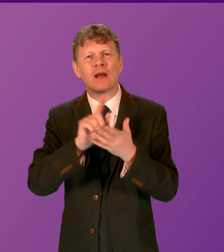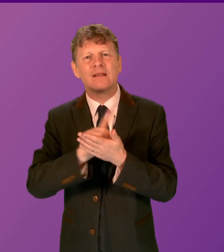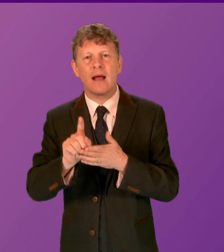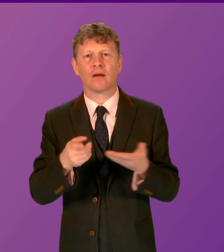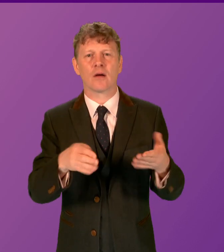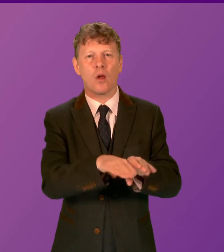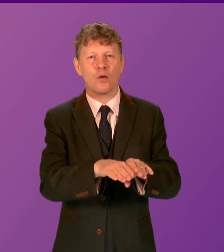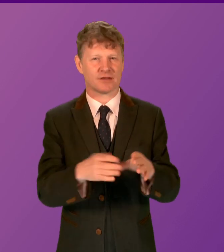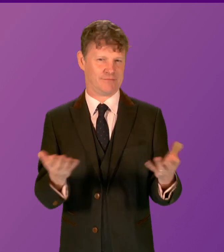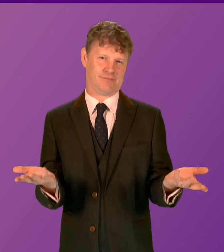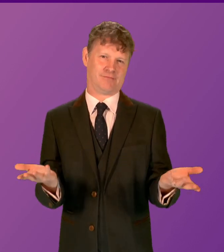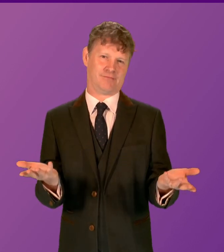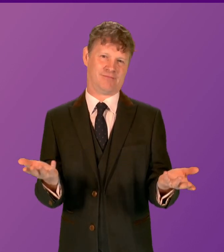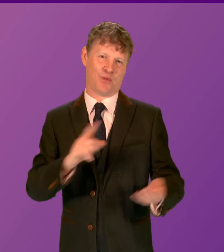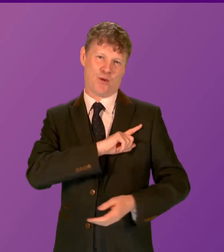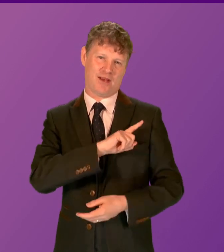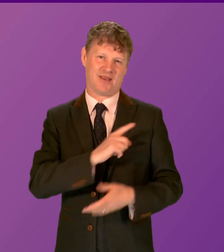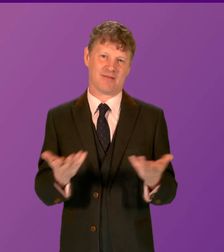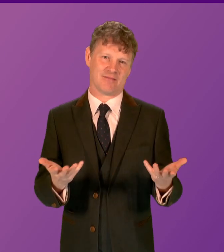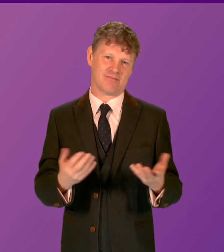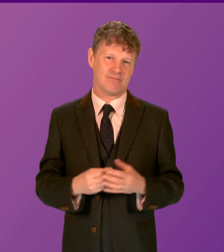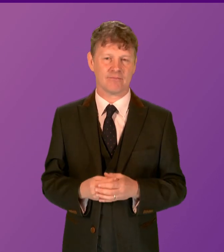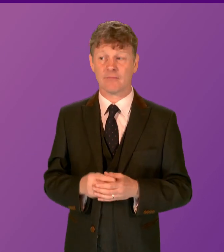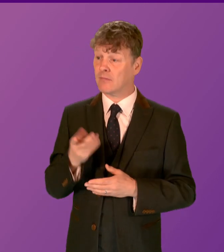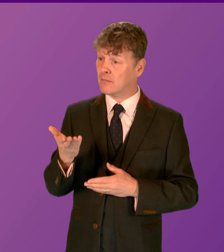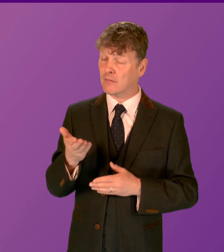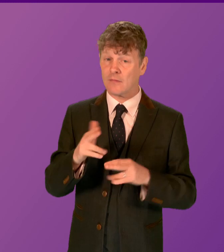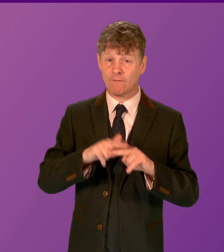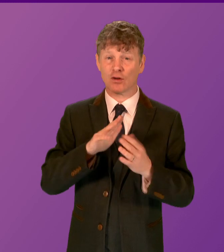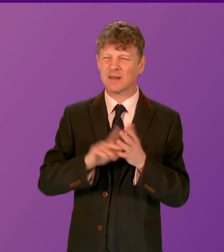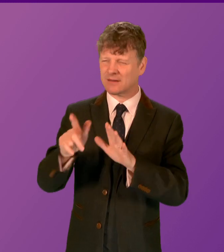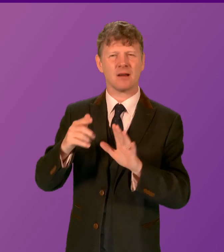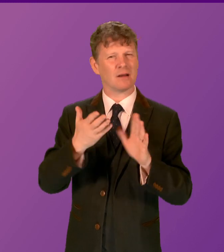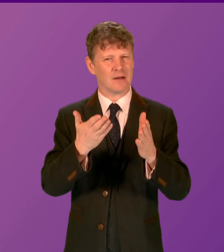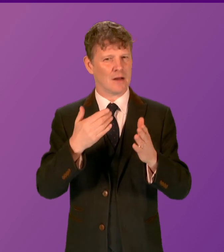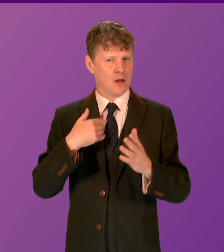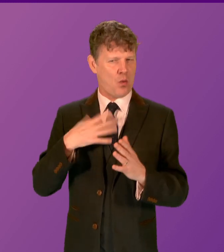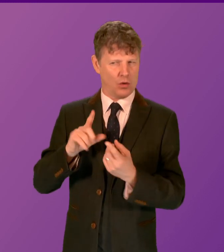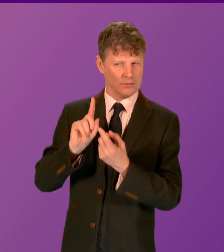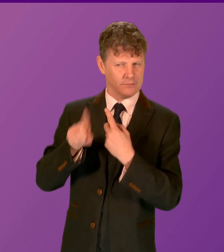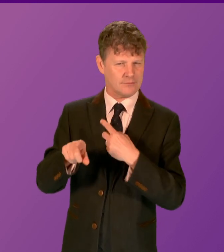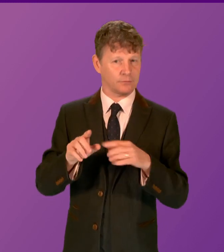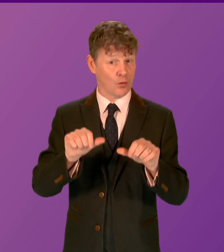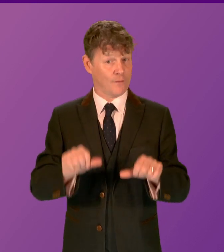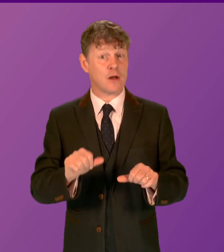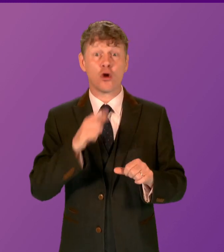Why did that happen? I give an absolute confirmation that the Minister for Drugs and Alcohol Policy, Christina McKelvie,